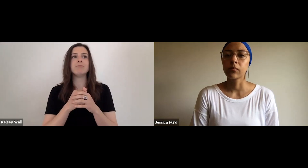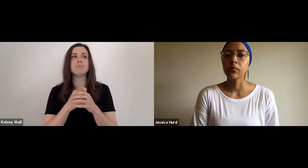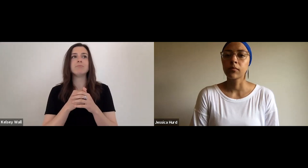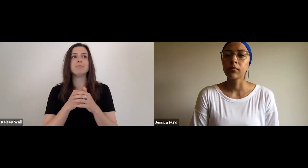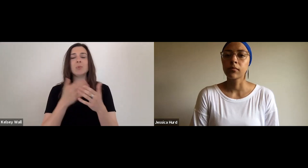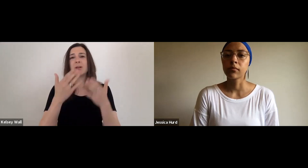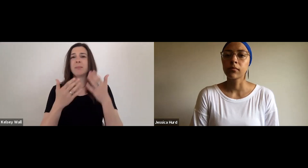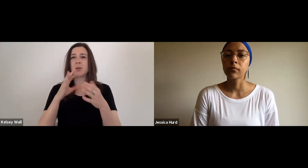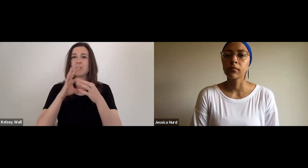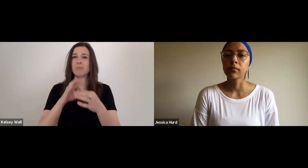that are stressful...